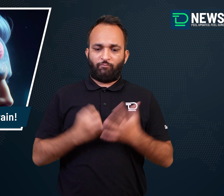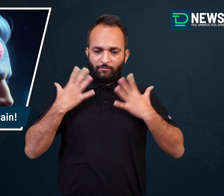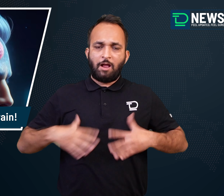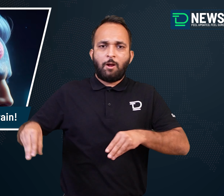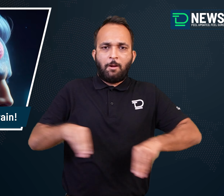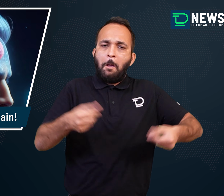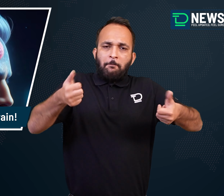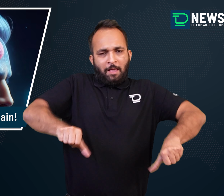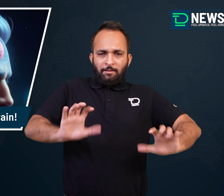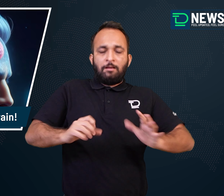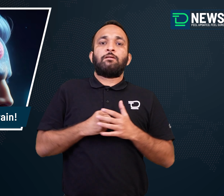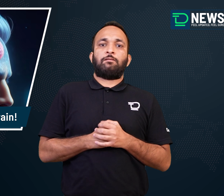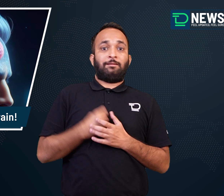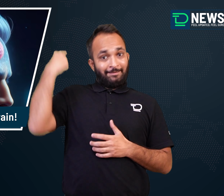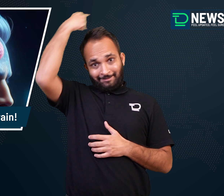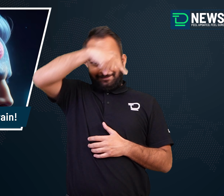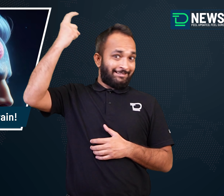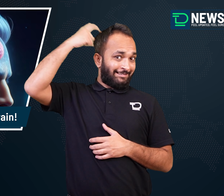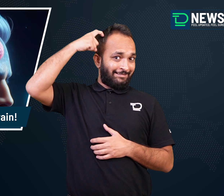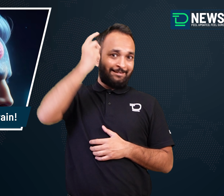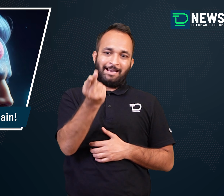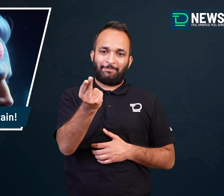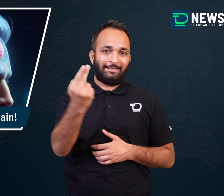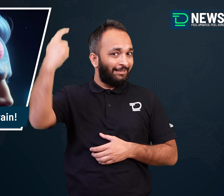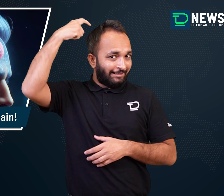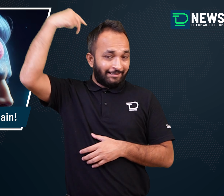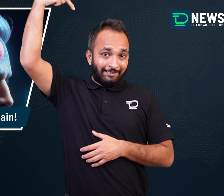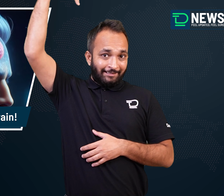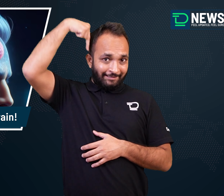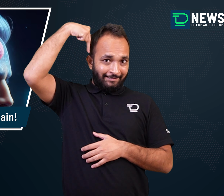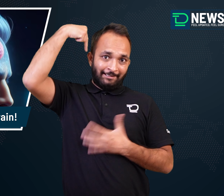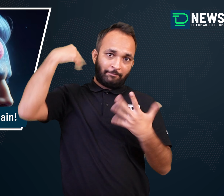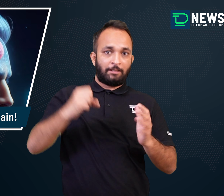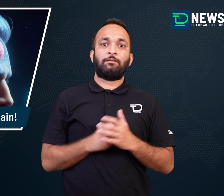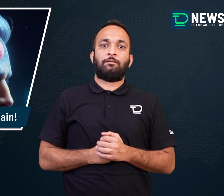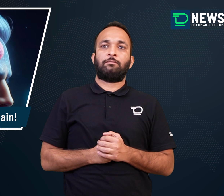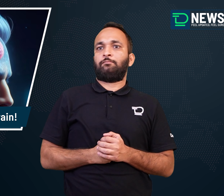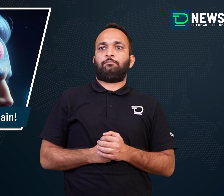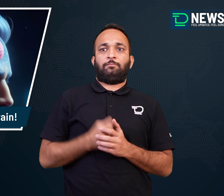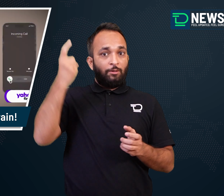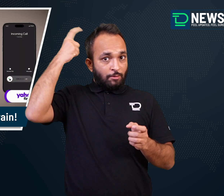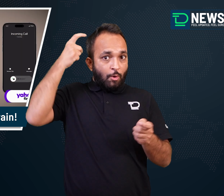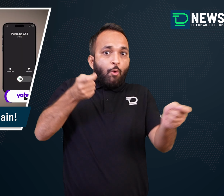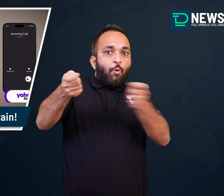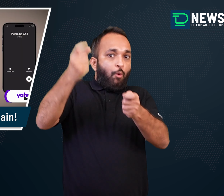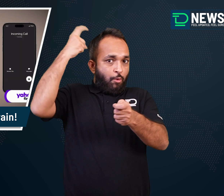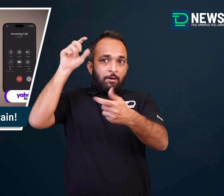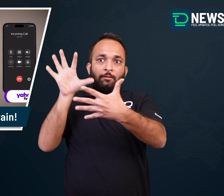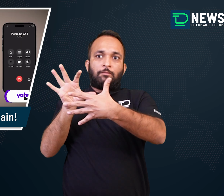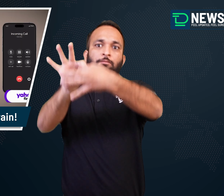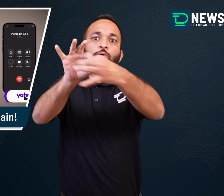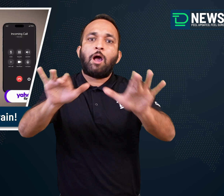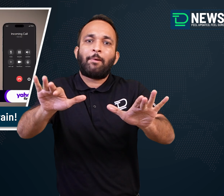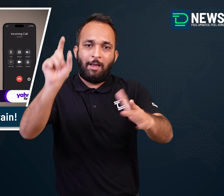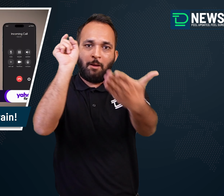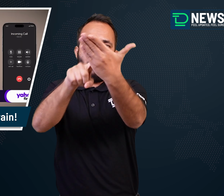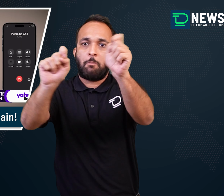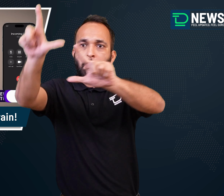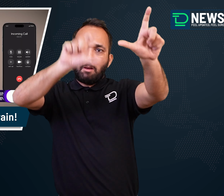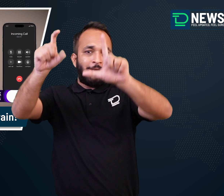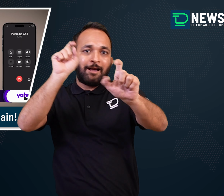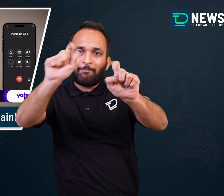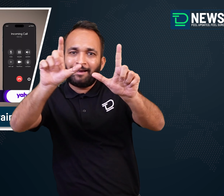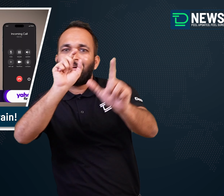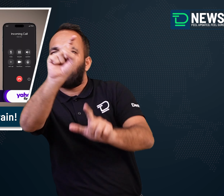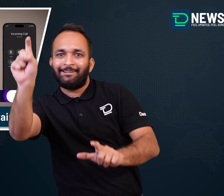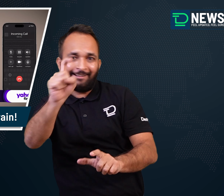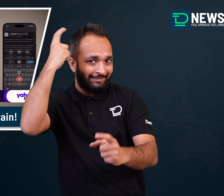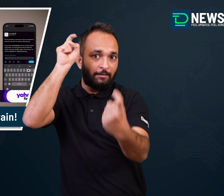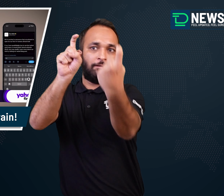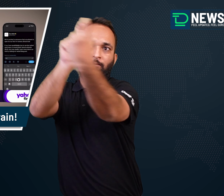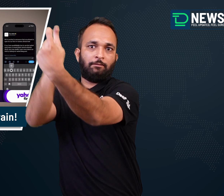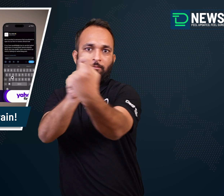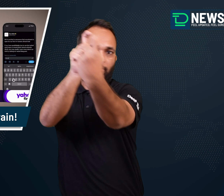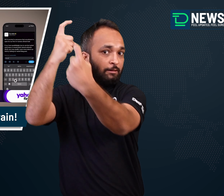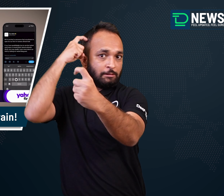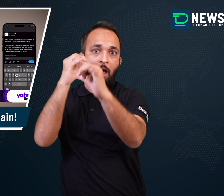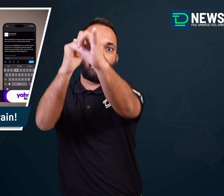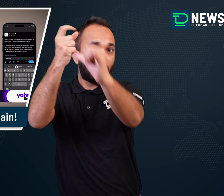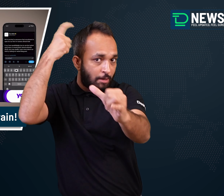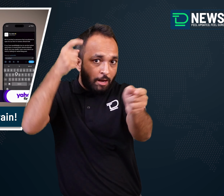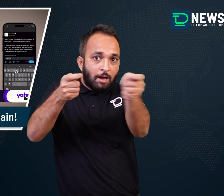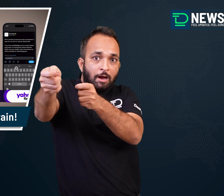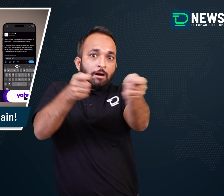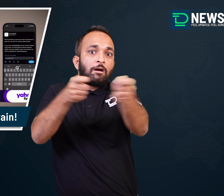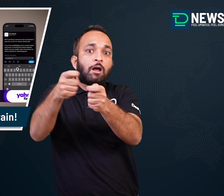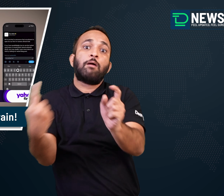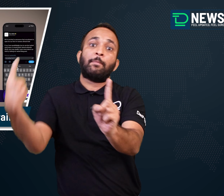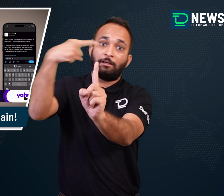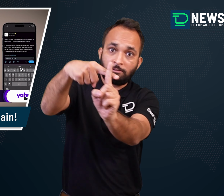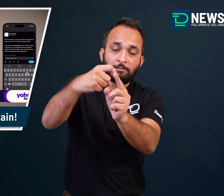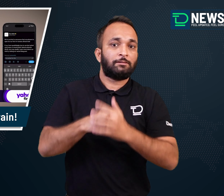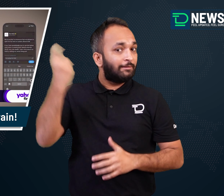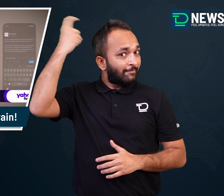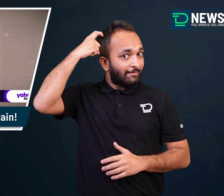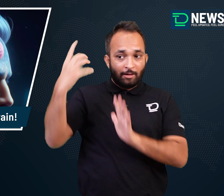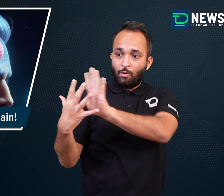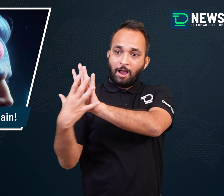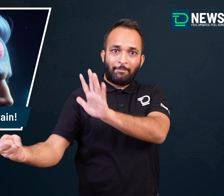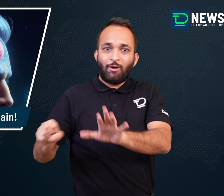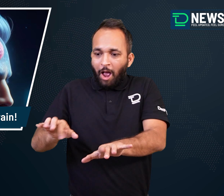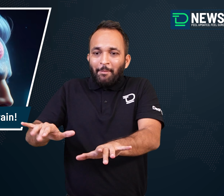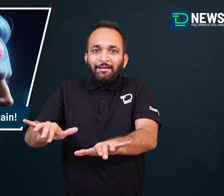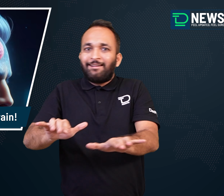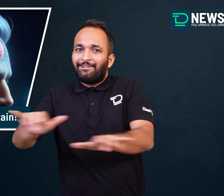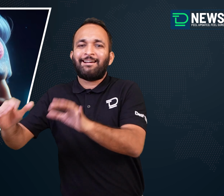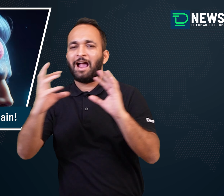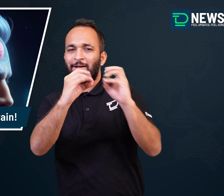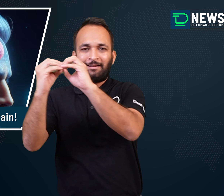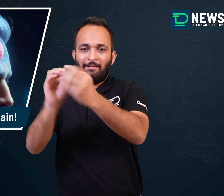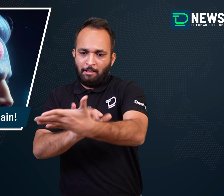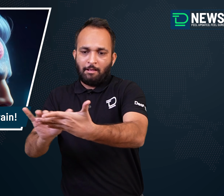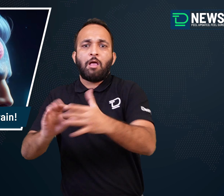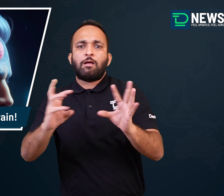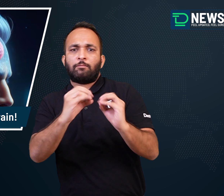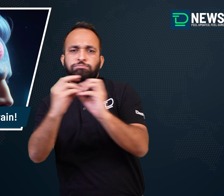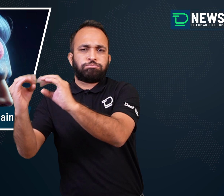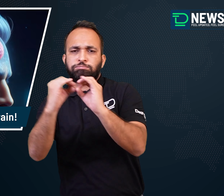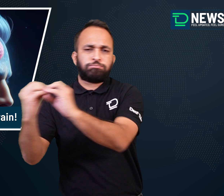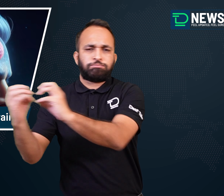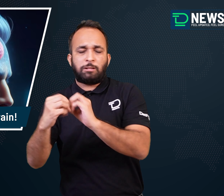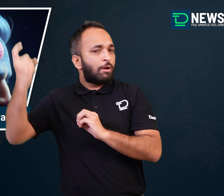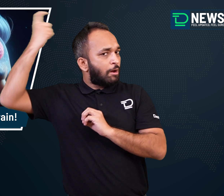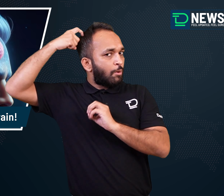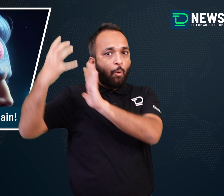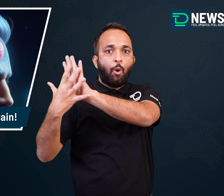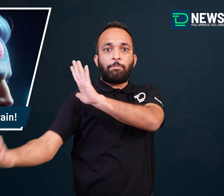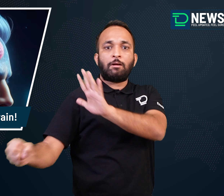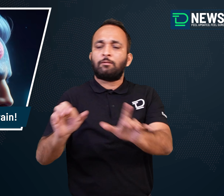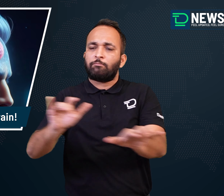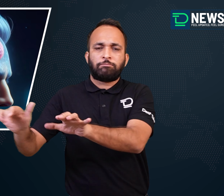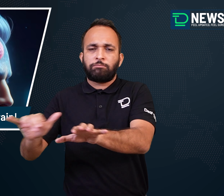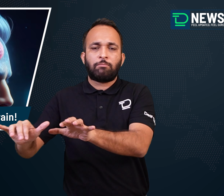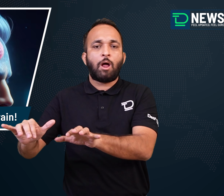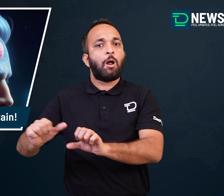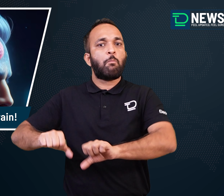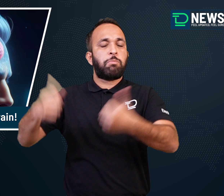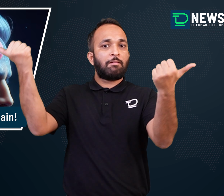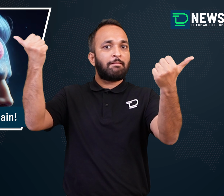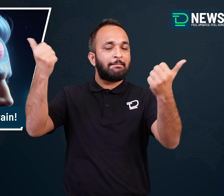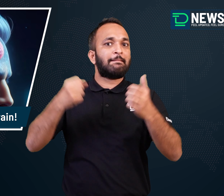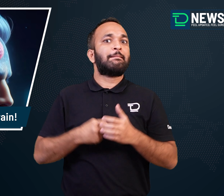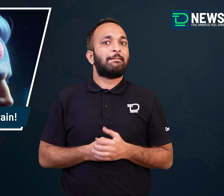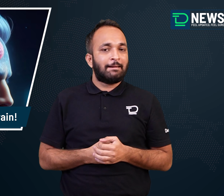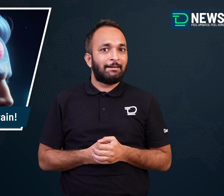This allows them to control the computer's cursor and keyboard based on their thoughts.